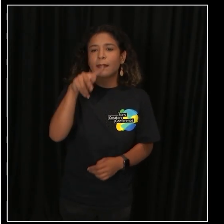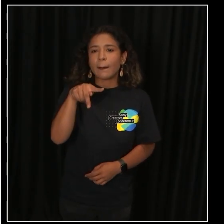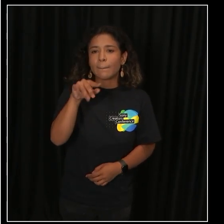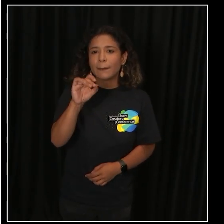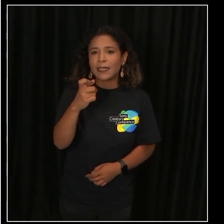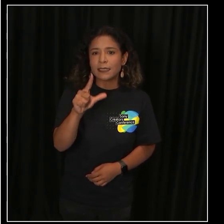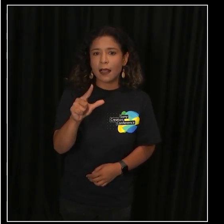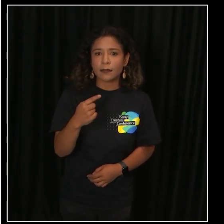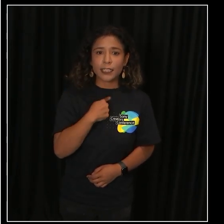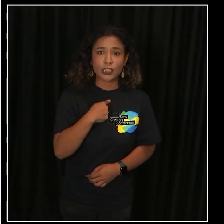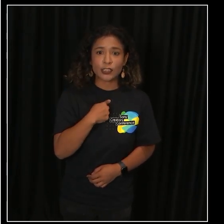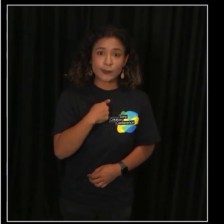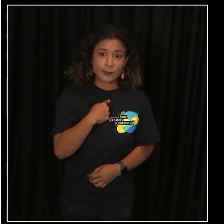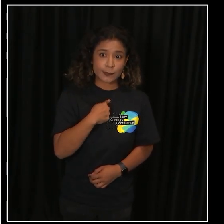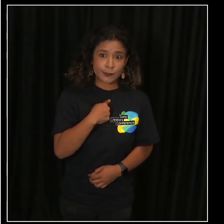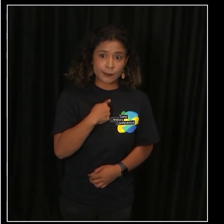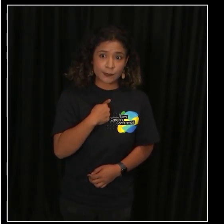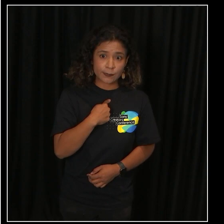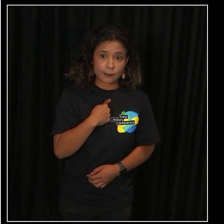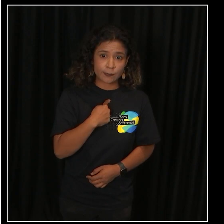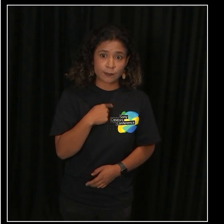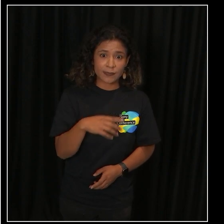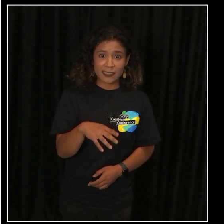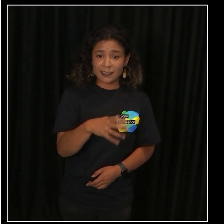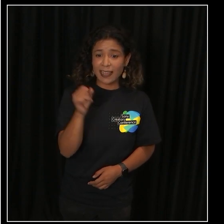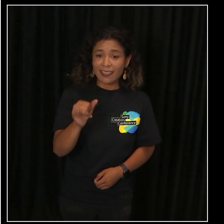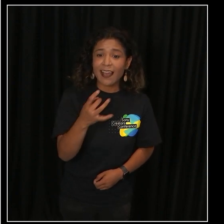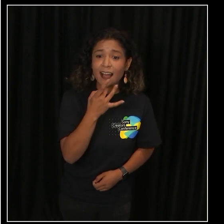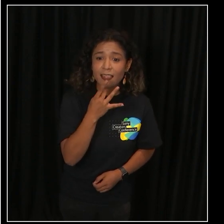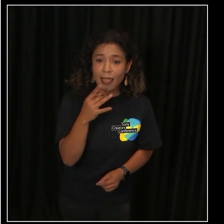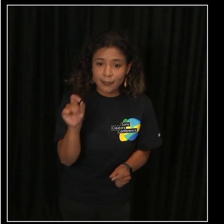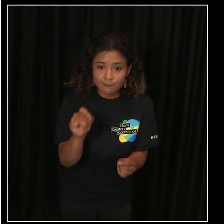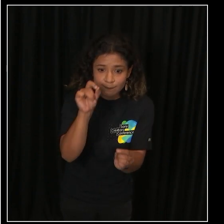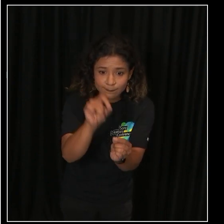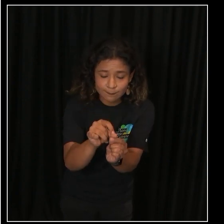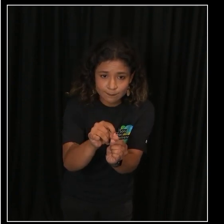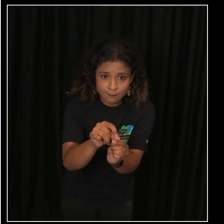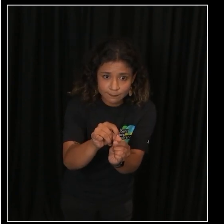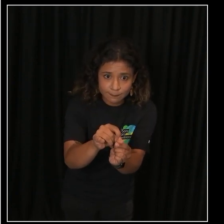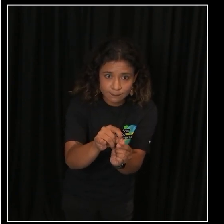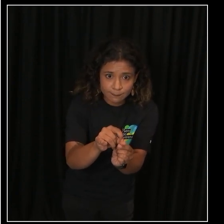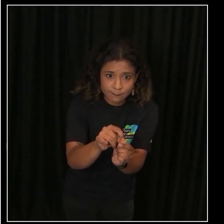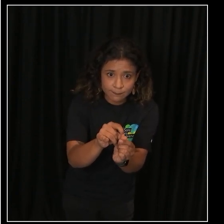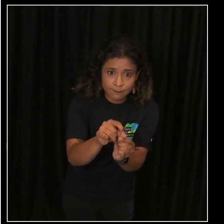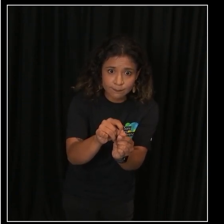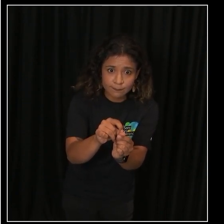And we're going to take that light coordinate. In this case, it's way, way off screen.